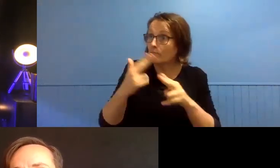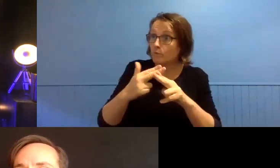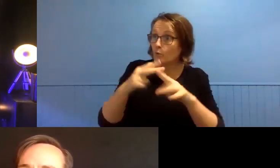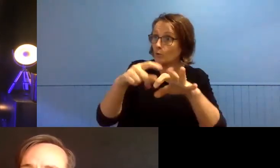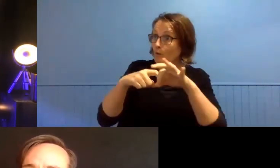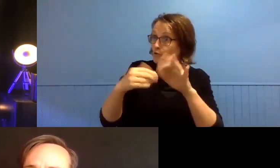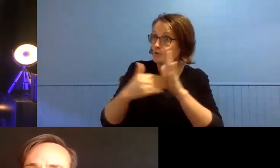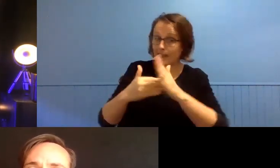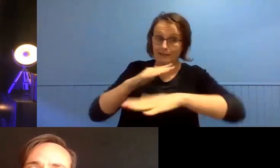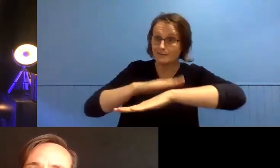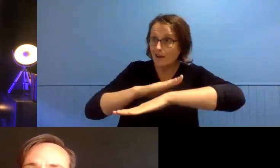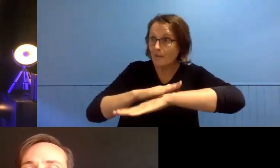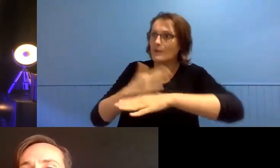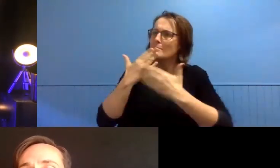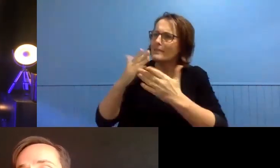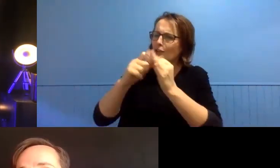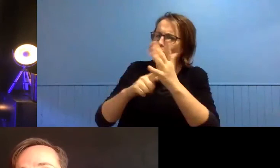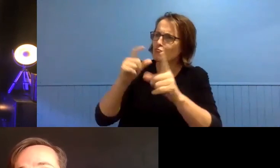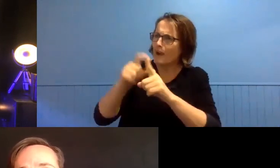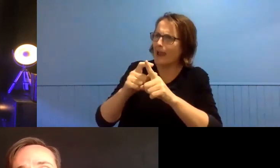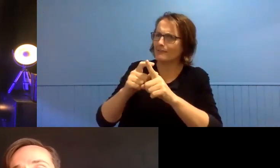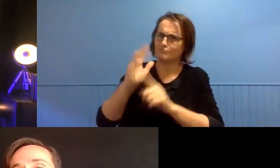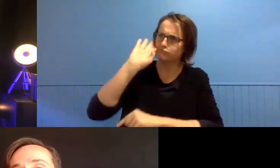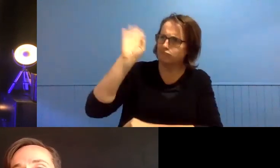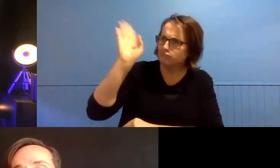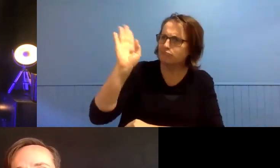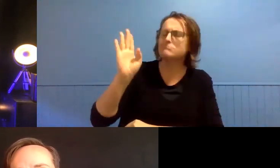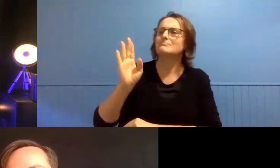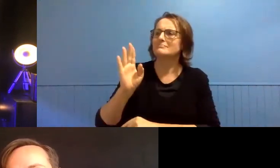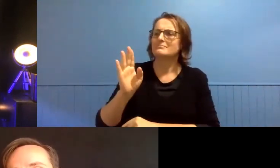the time you took to prepare for in presentation for what sometimes